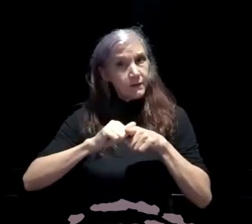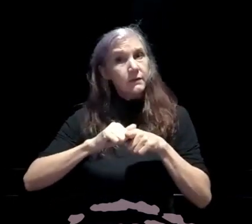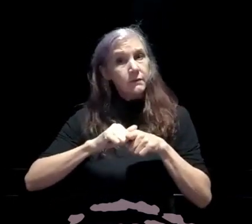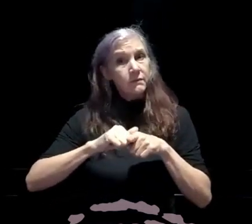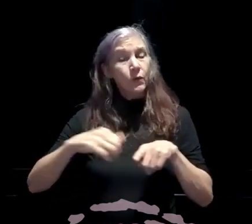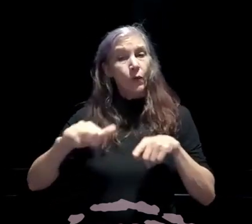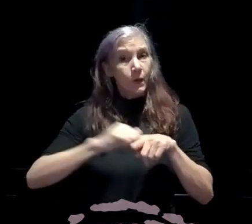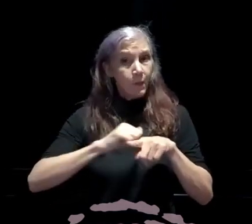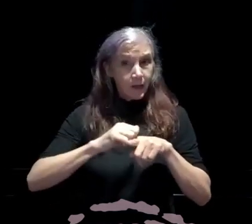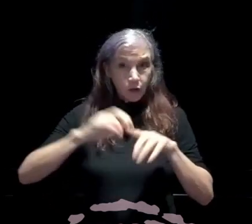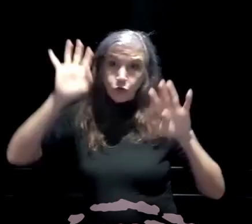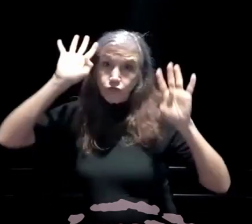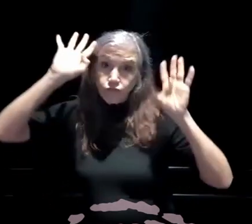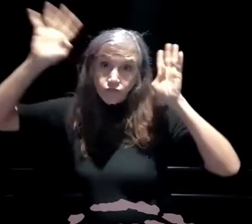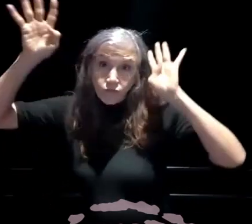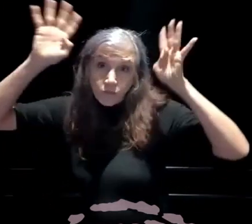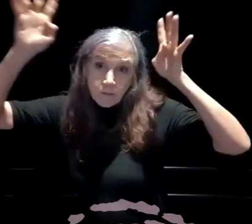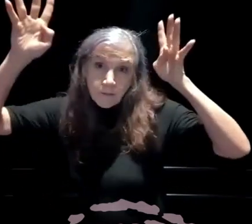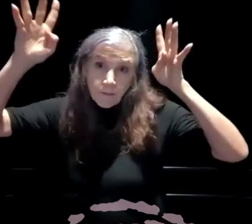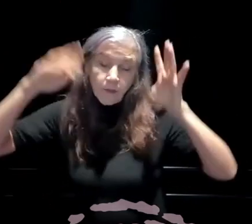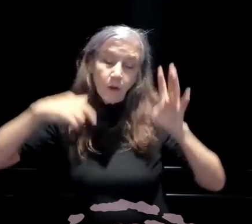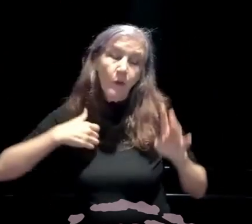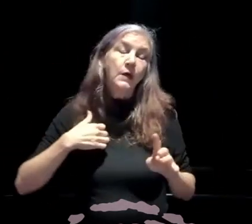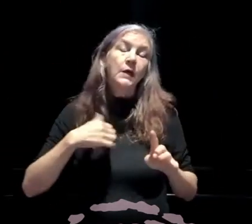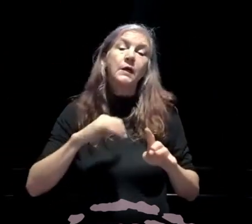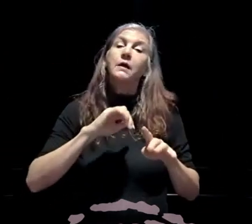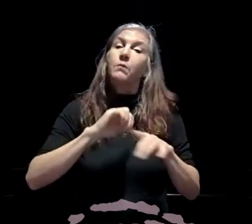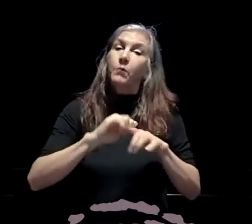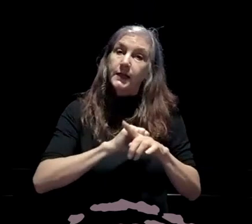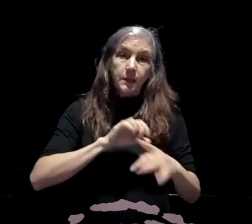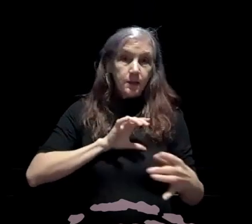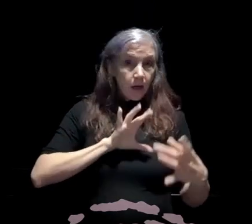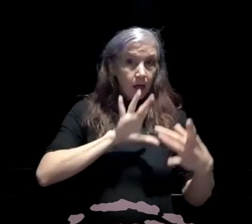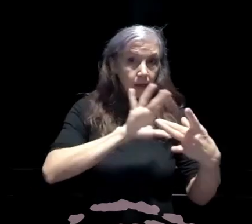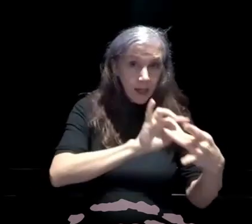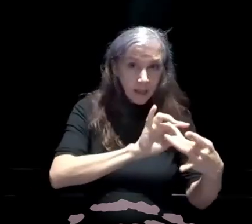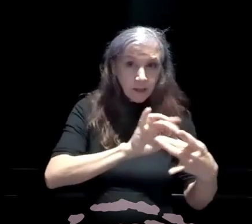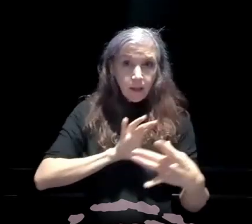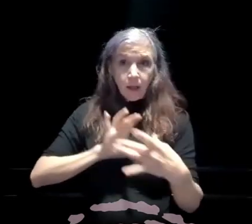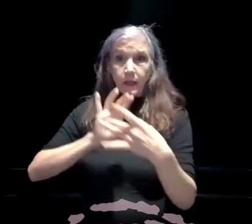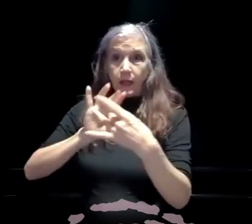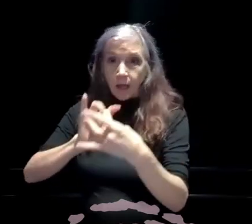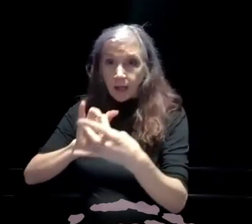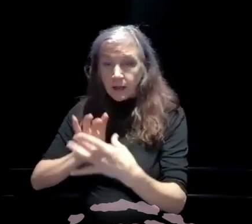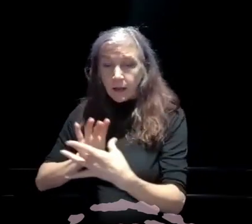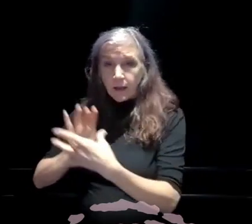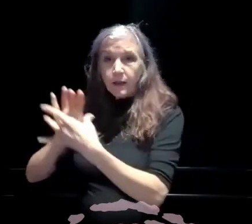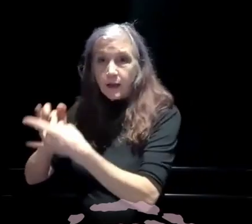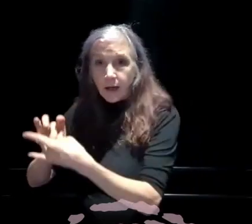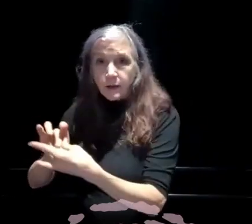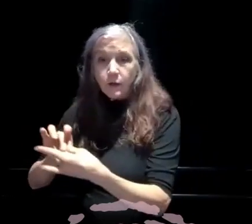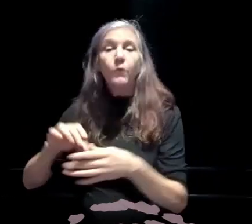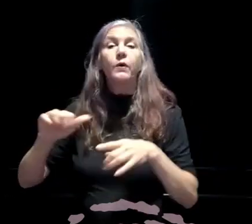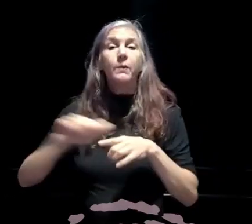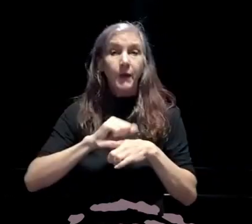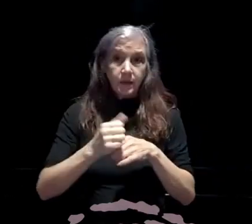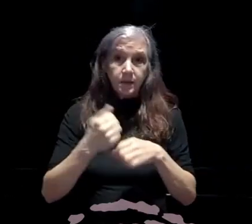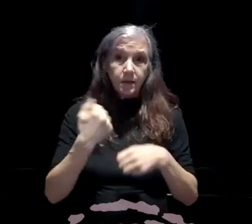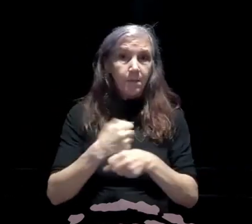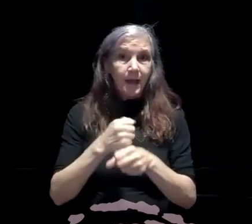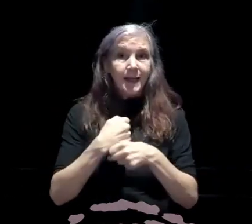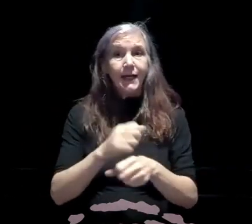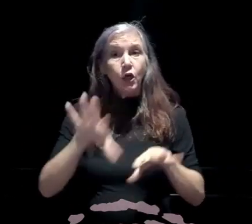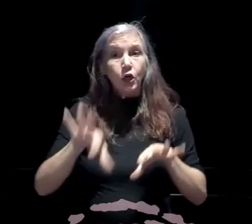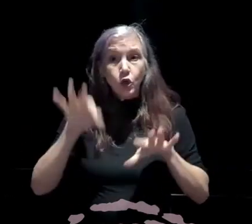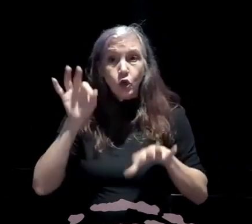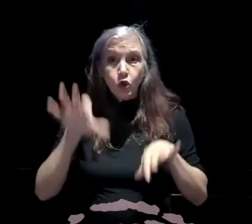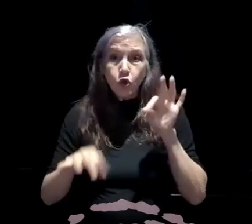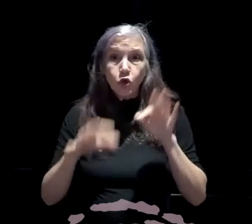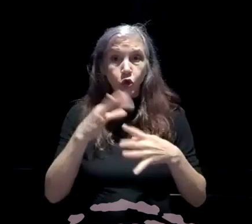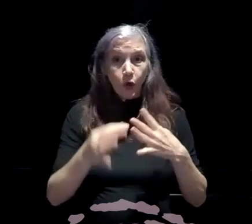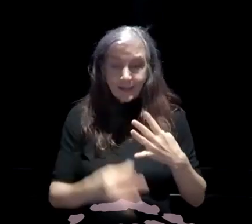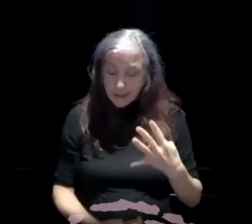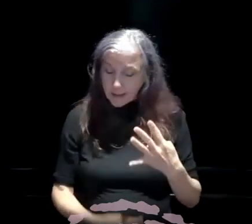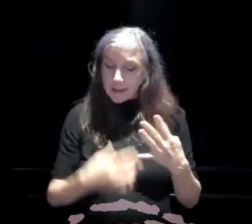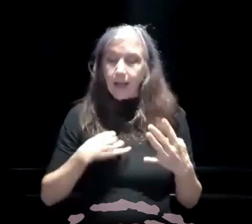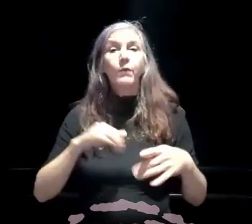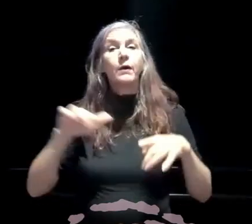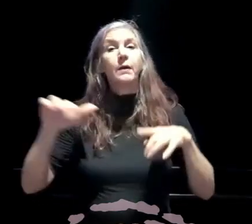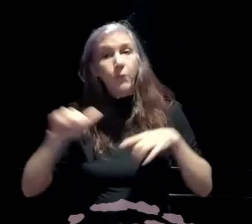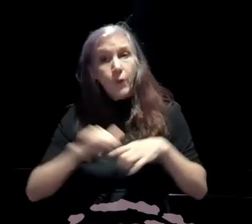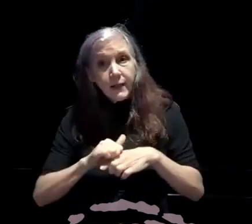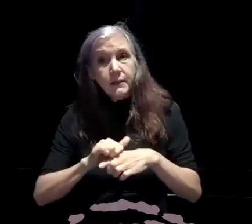We practice creativity. We practice making connections. We practice making choices. And we practice being in community with each other.